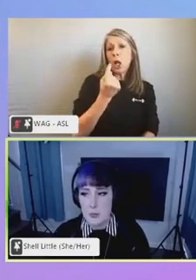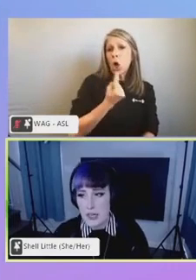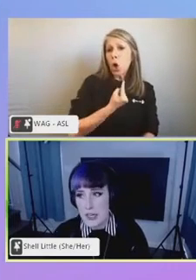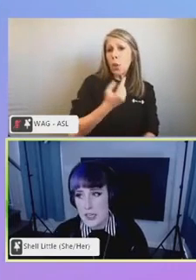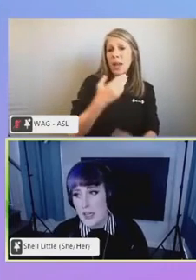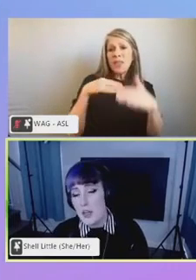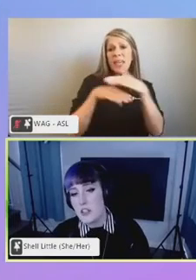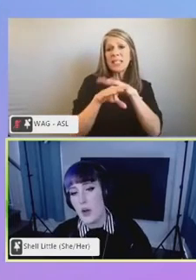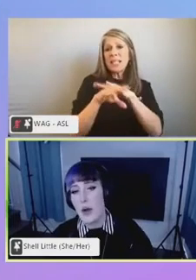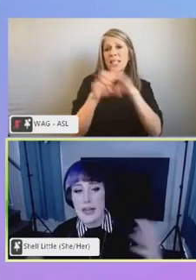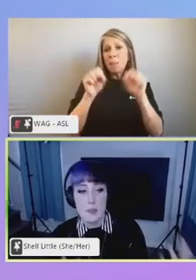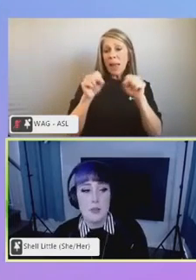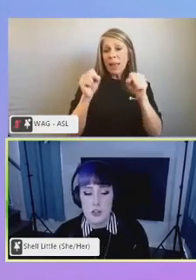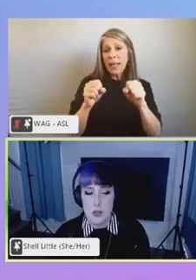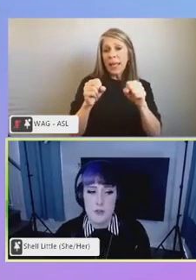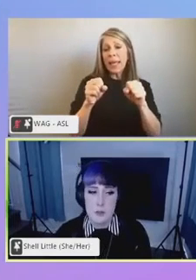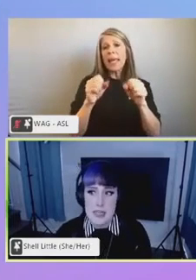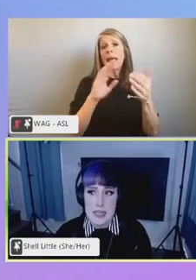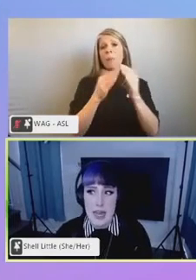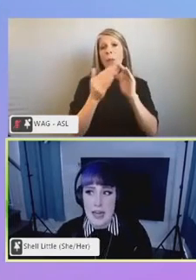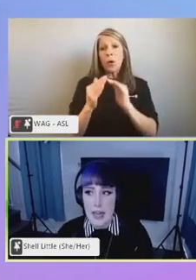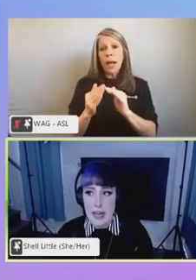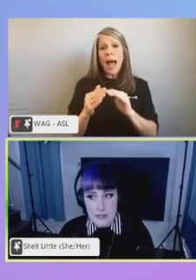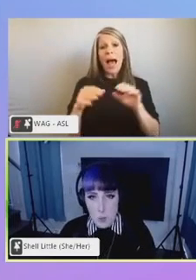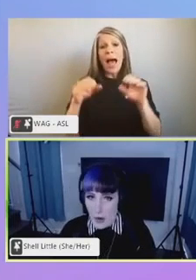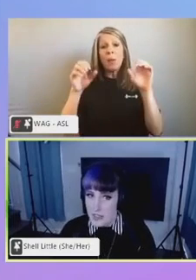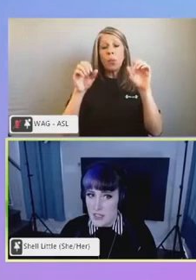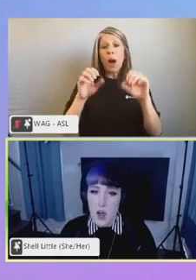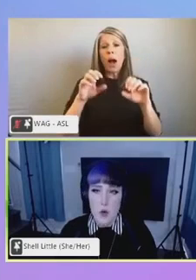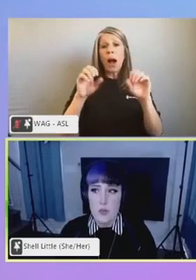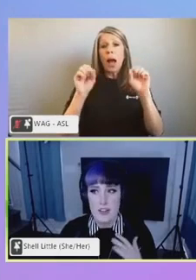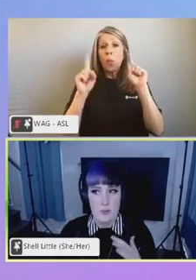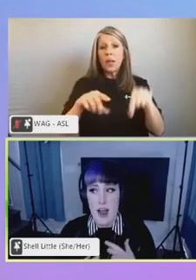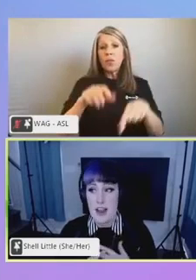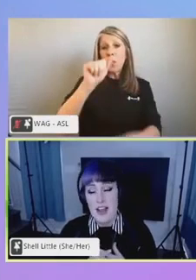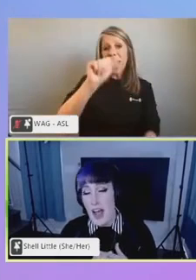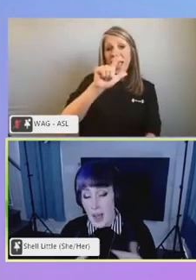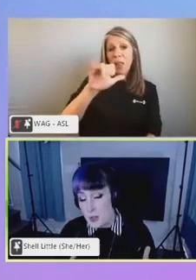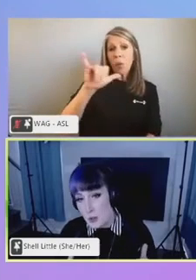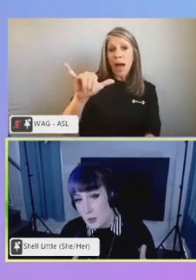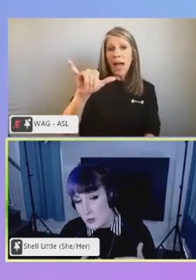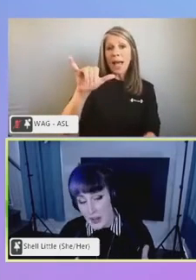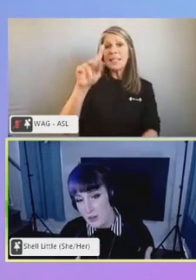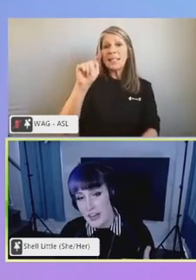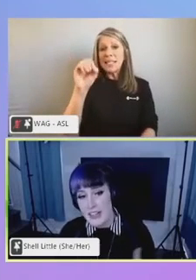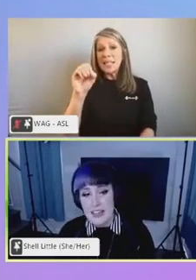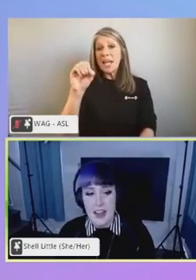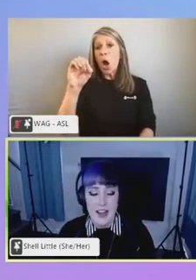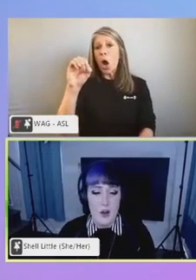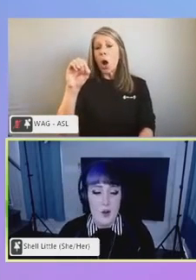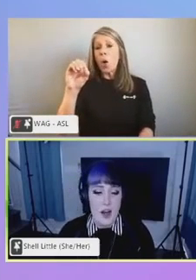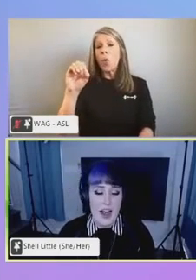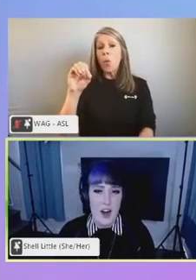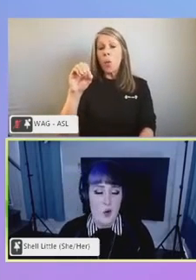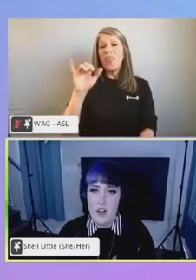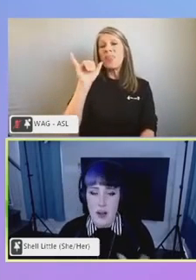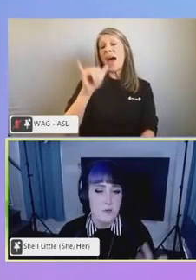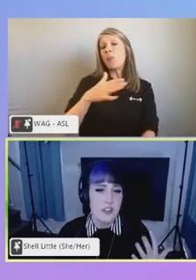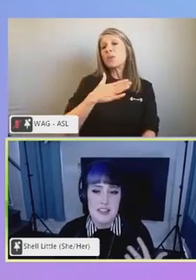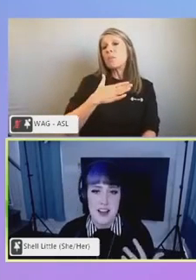me. So I sounded the more that I talked about burnout, the more that I realized I was absolutely not alone in the accessibility beauty. So I had the pleasure